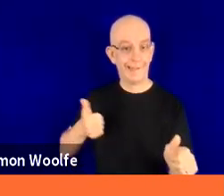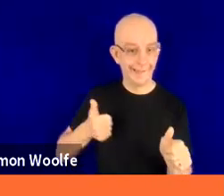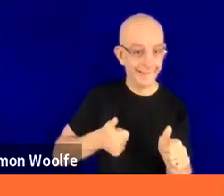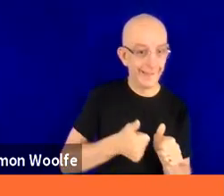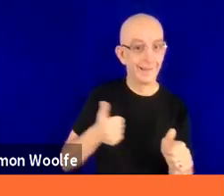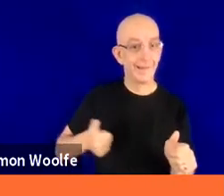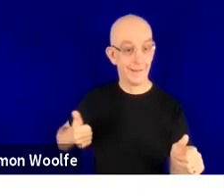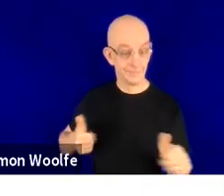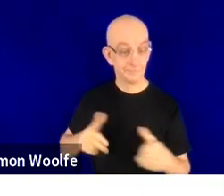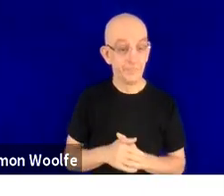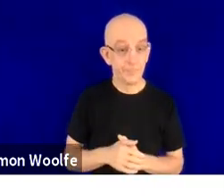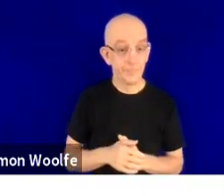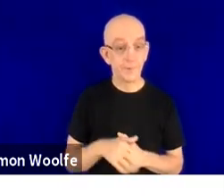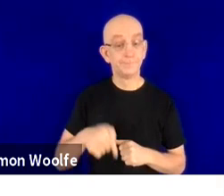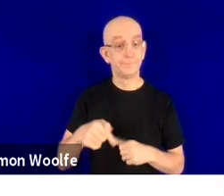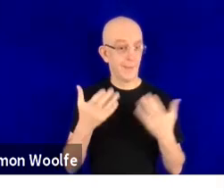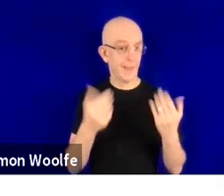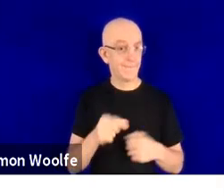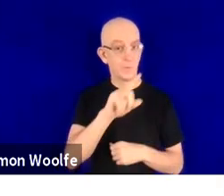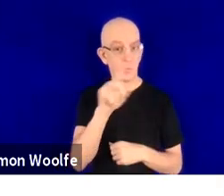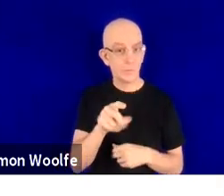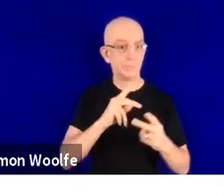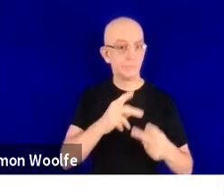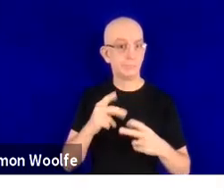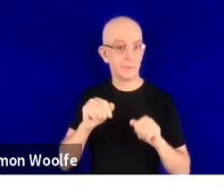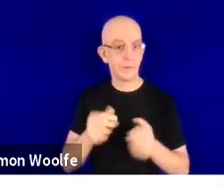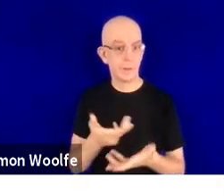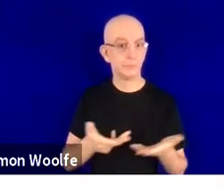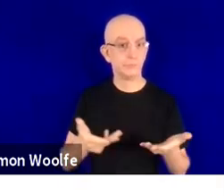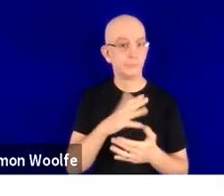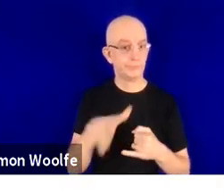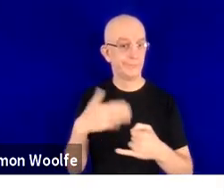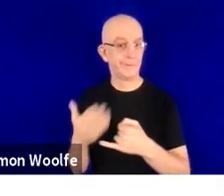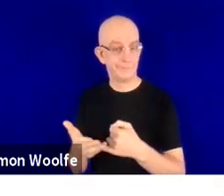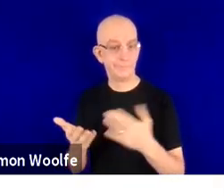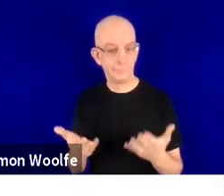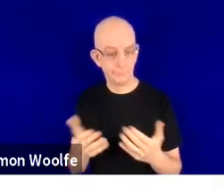We encourage you to share your questions to the speakers by using the Q and A option on the menu